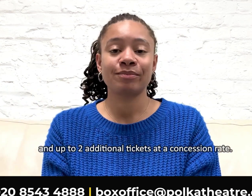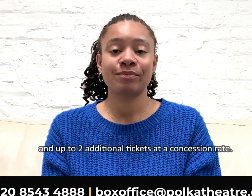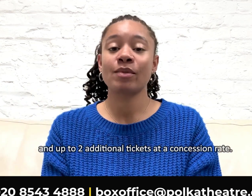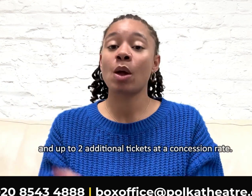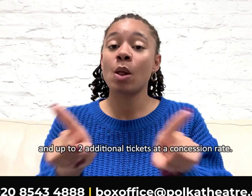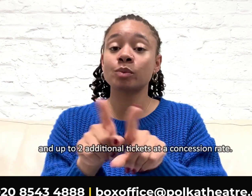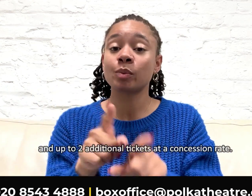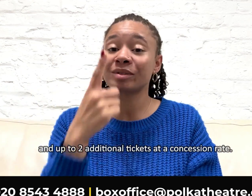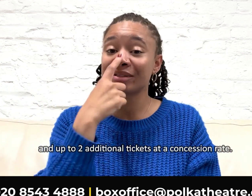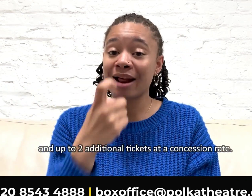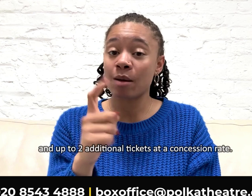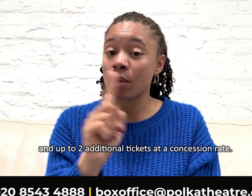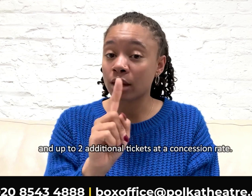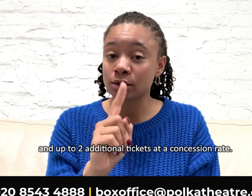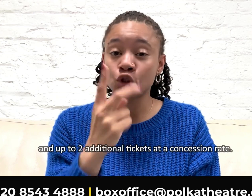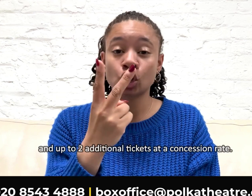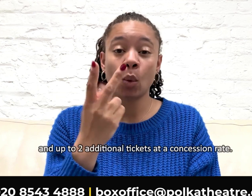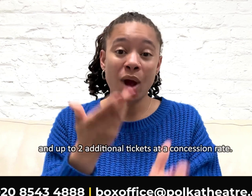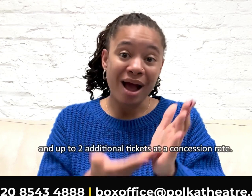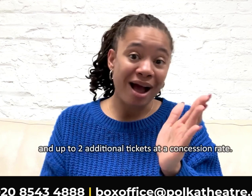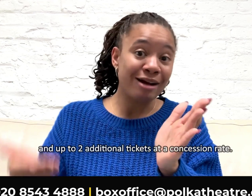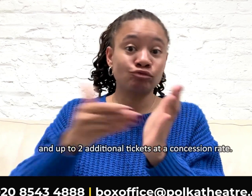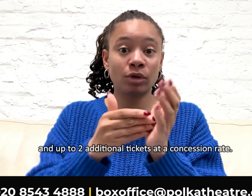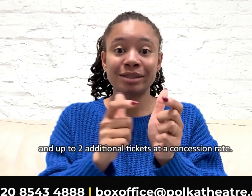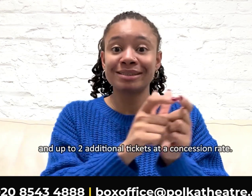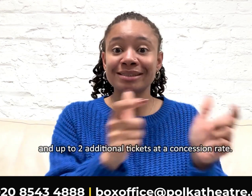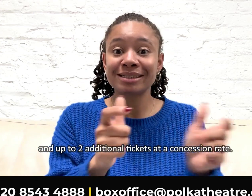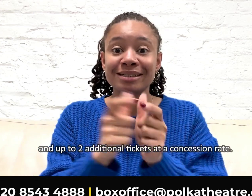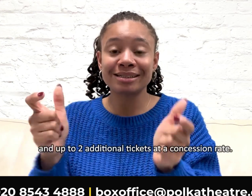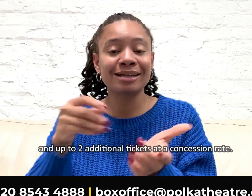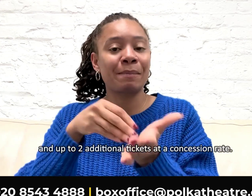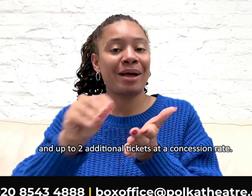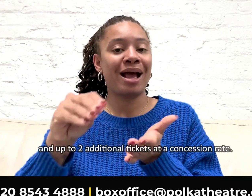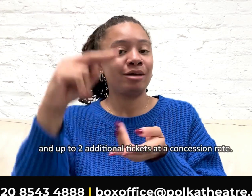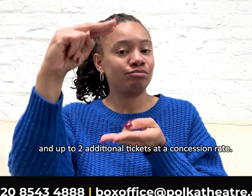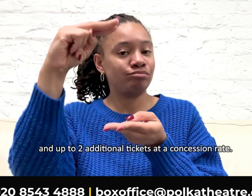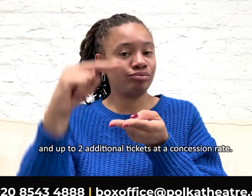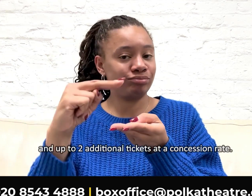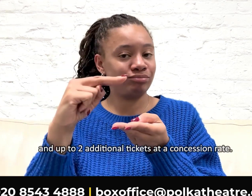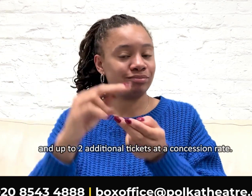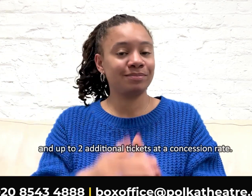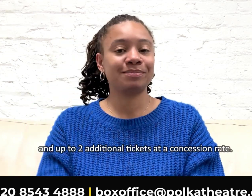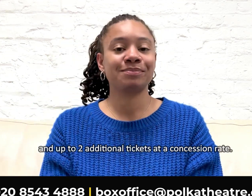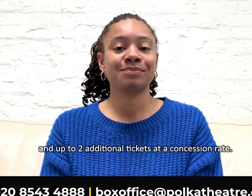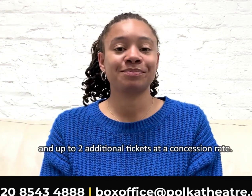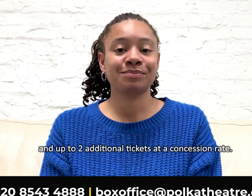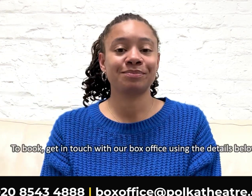and up to 2 additional tickets at a concession rate.